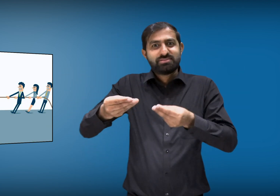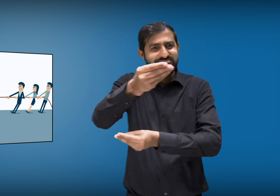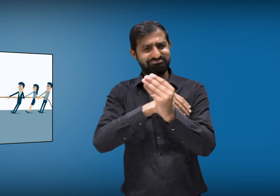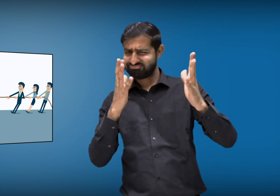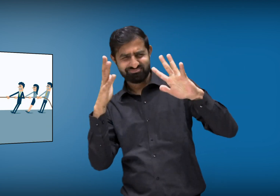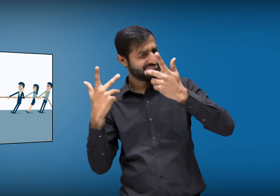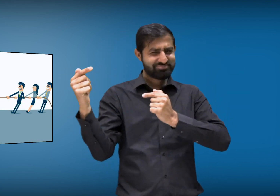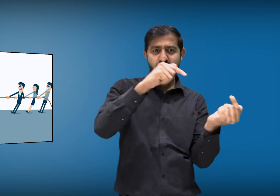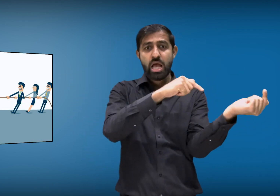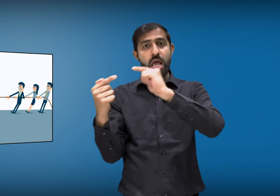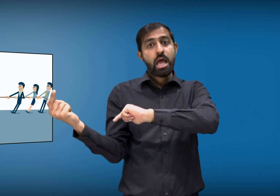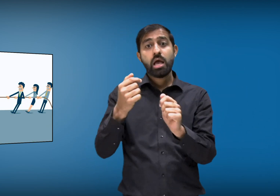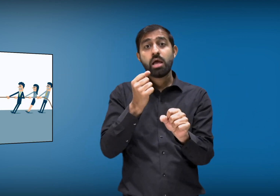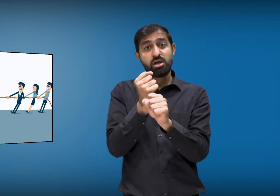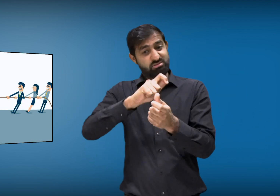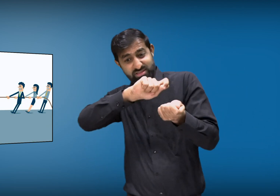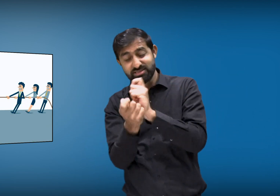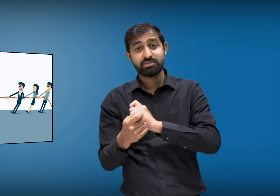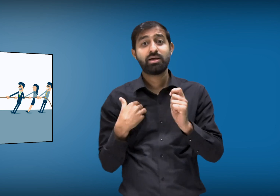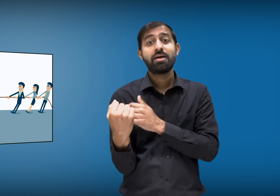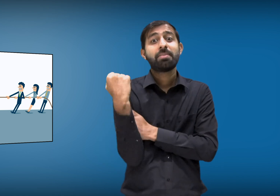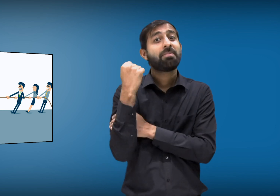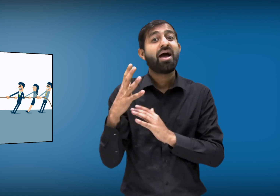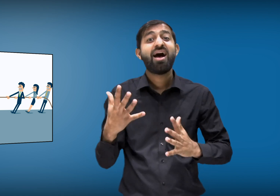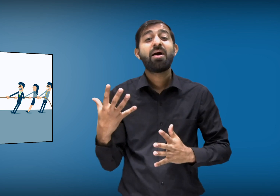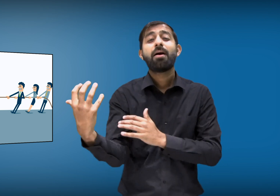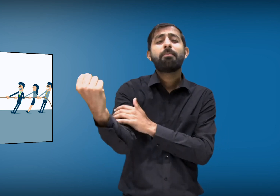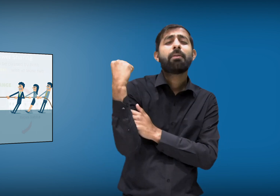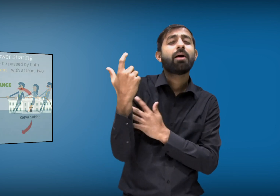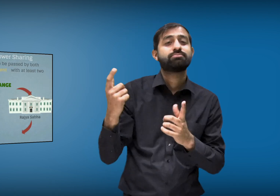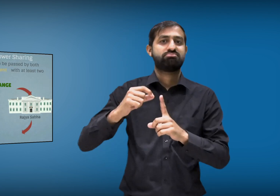disagreement on a particular matter and there is a requirement to make any